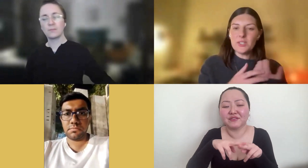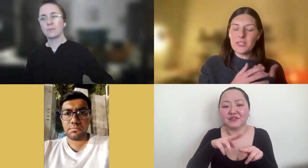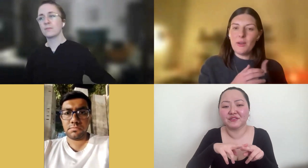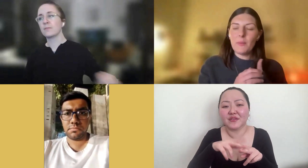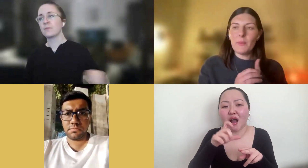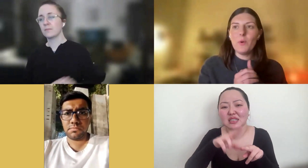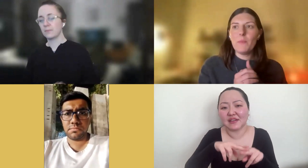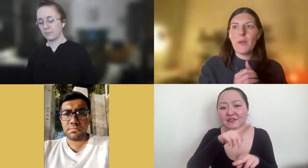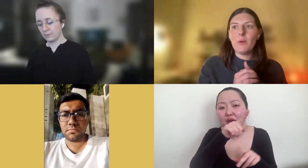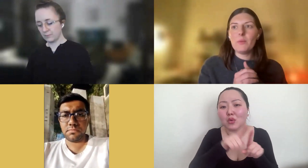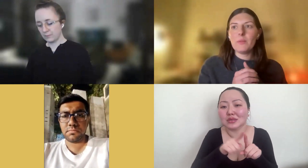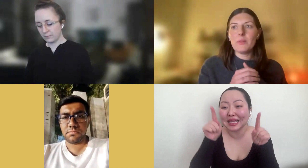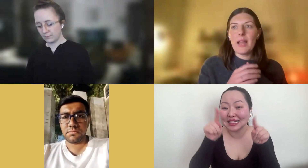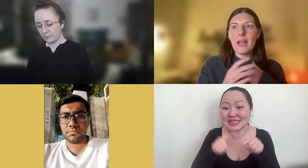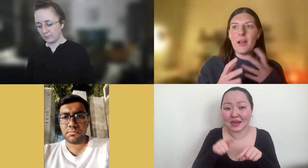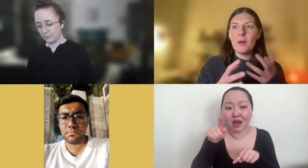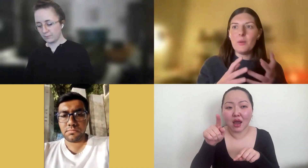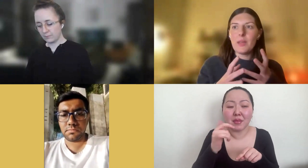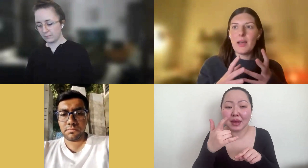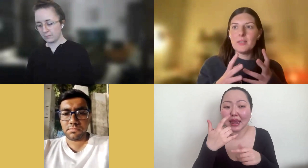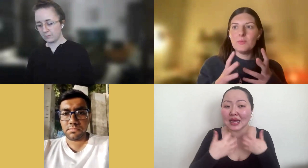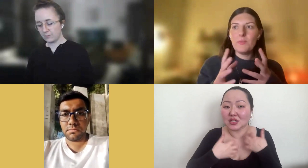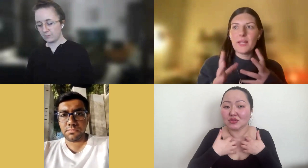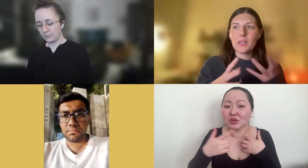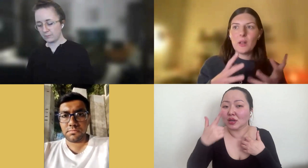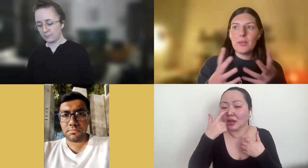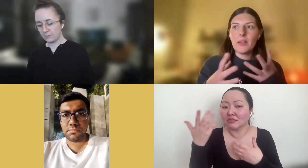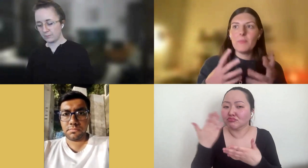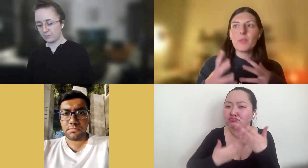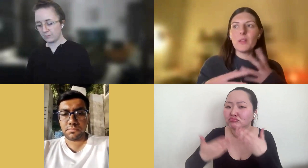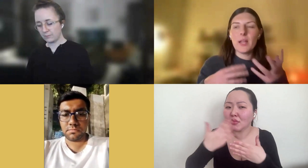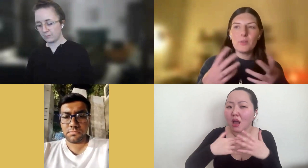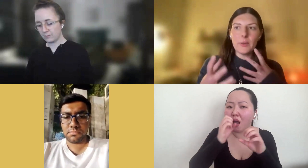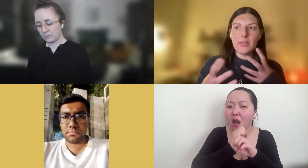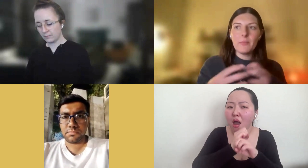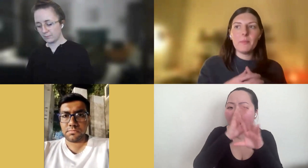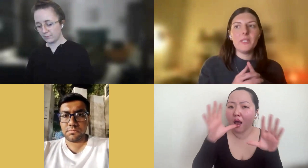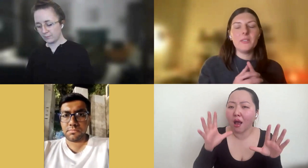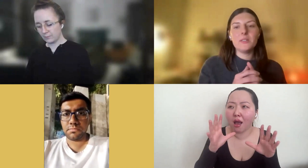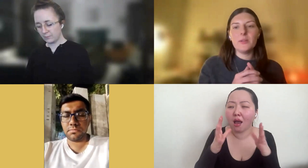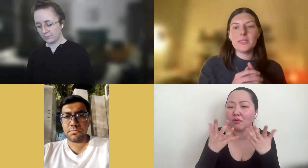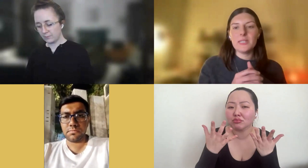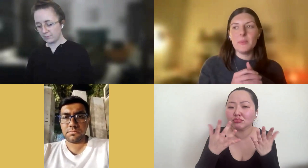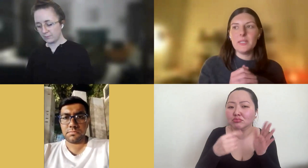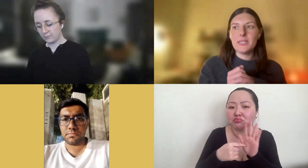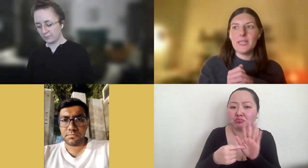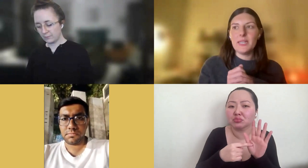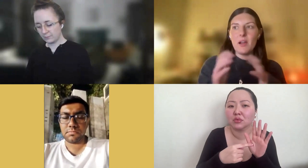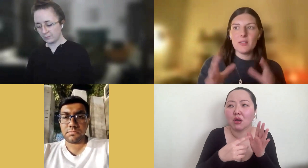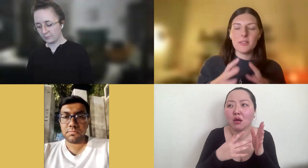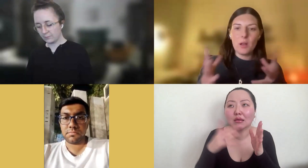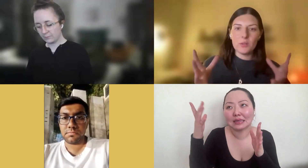interesting to hear a bit more about how that reflects a growing commitment in India to arts